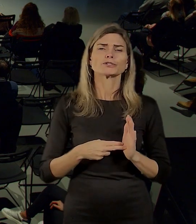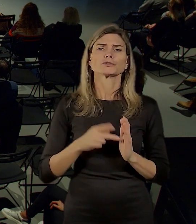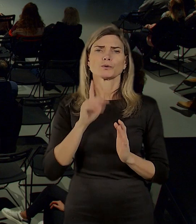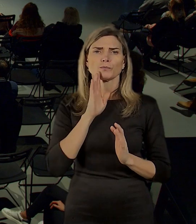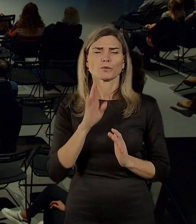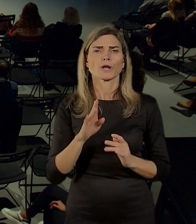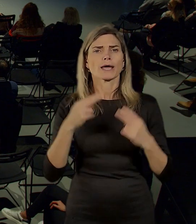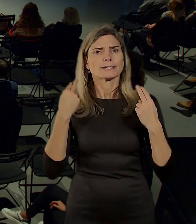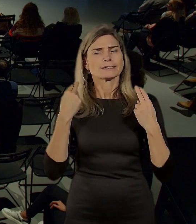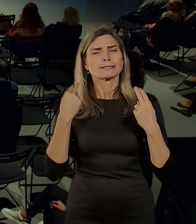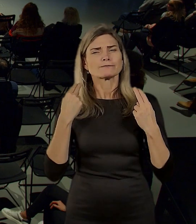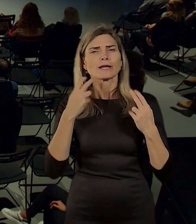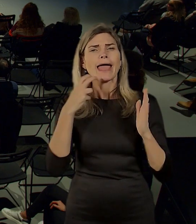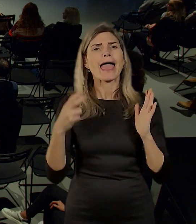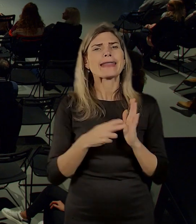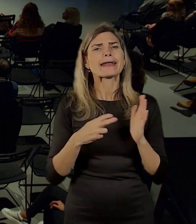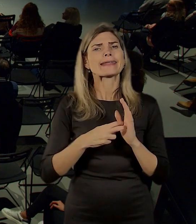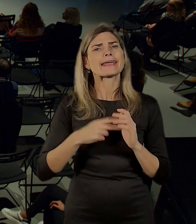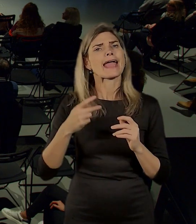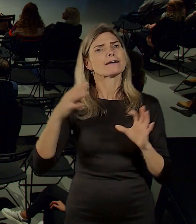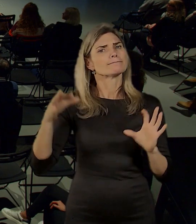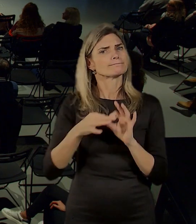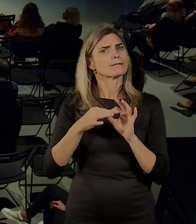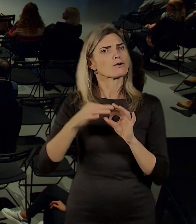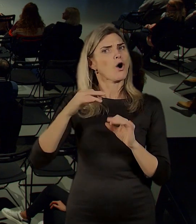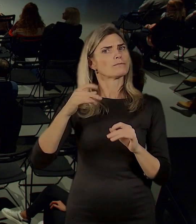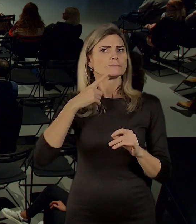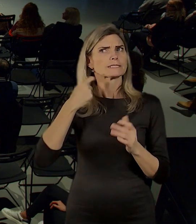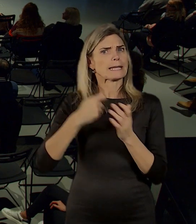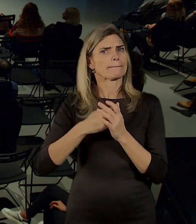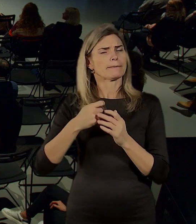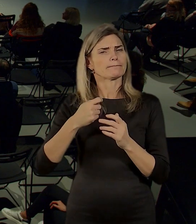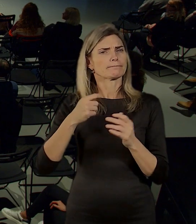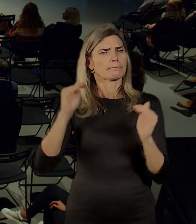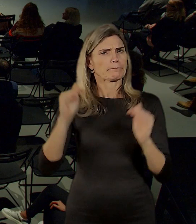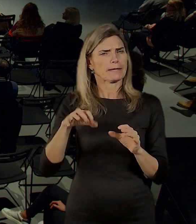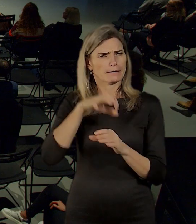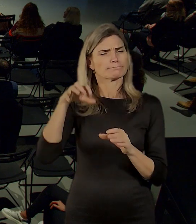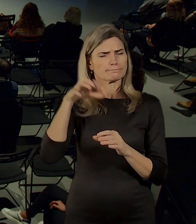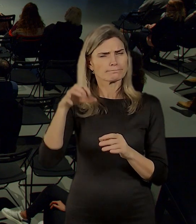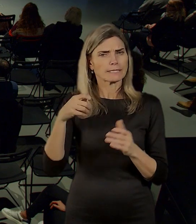future for the surrounding area, I would be interested in the extent to which the project includes